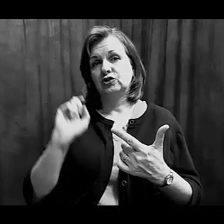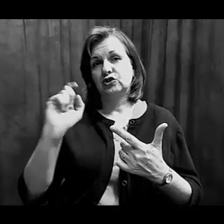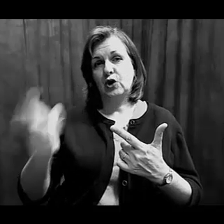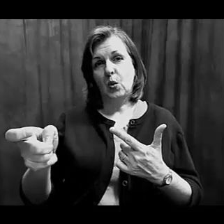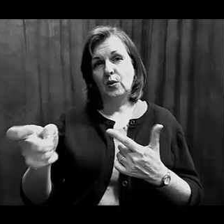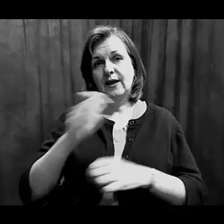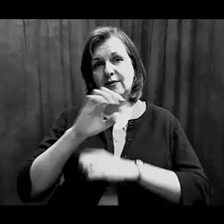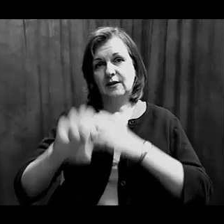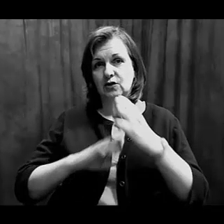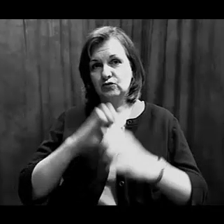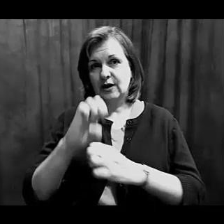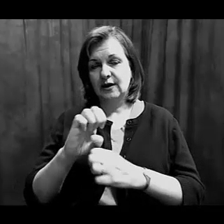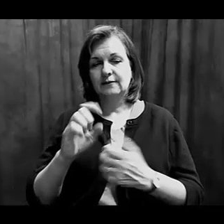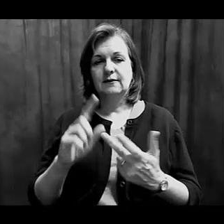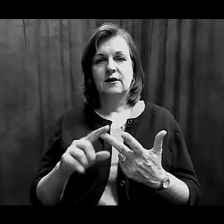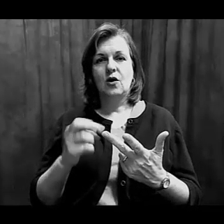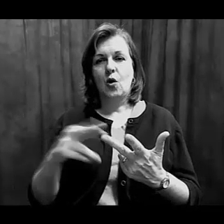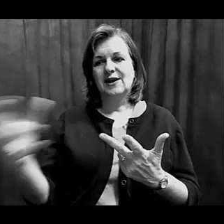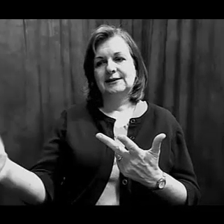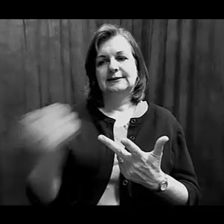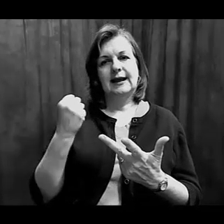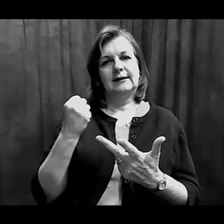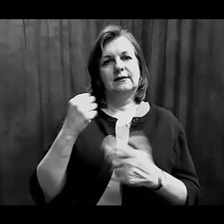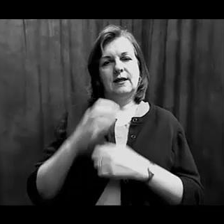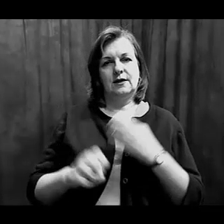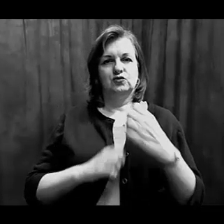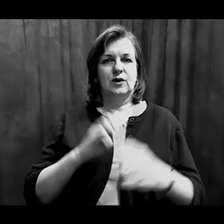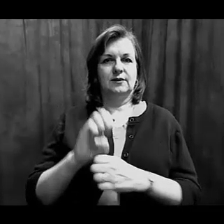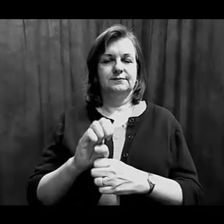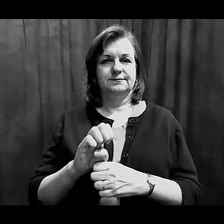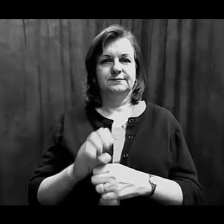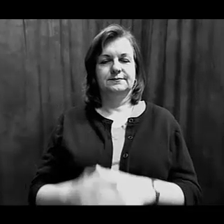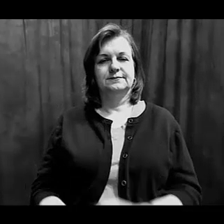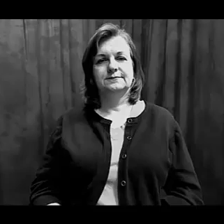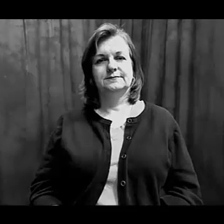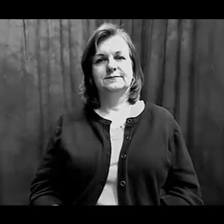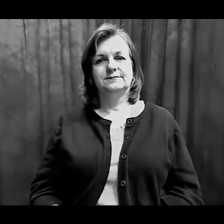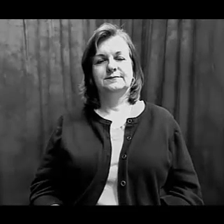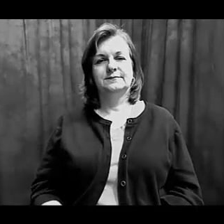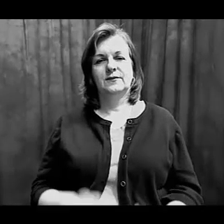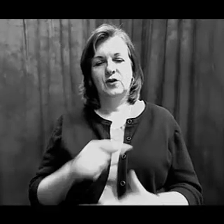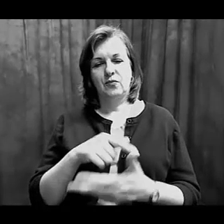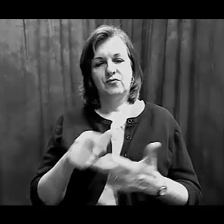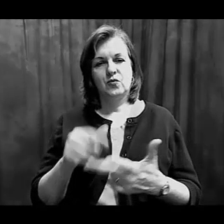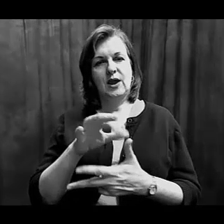they can donate or they can take